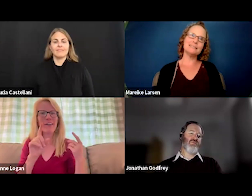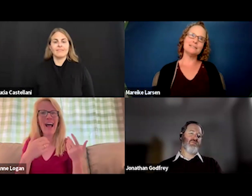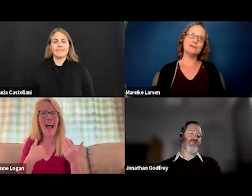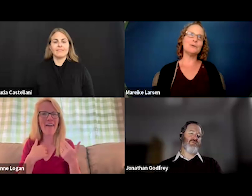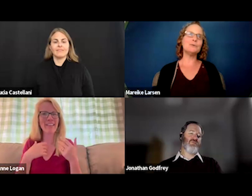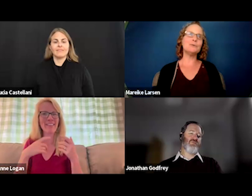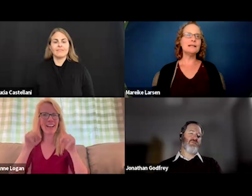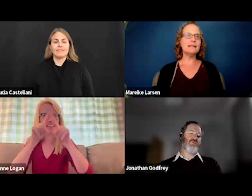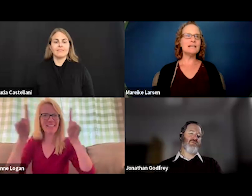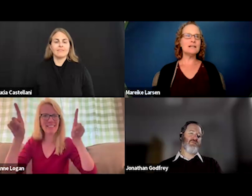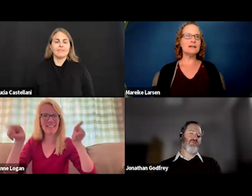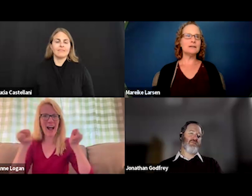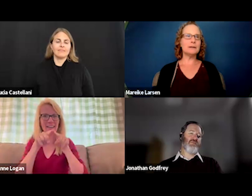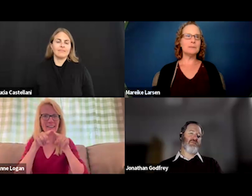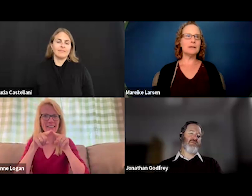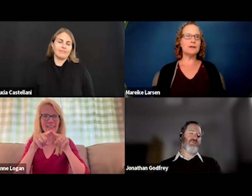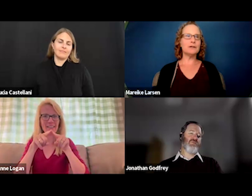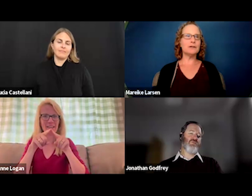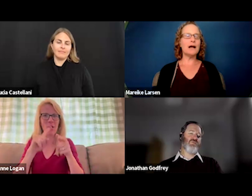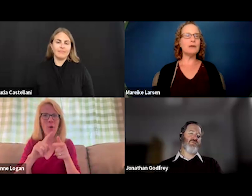So that's a barrier.